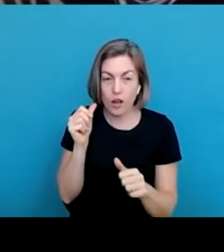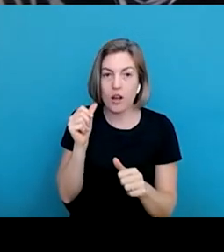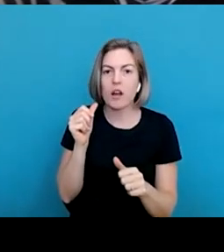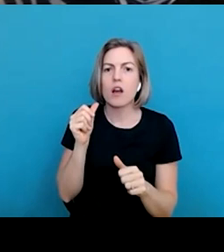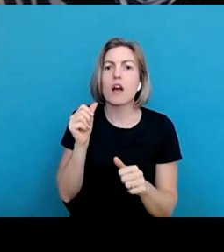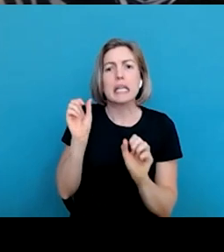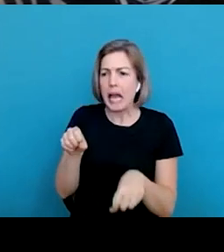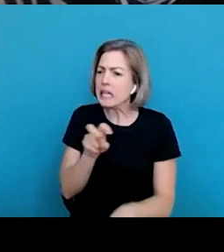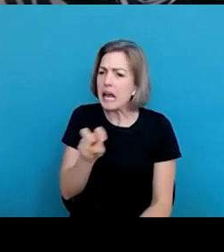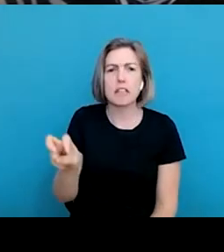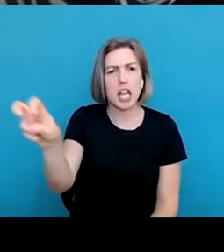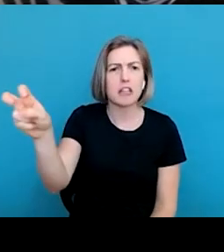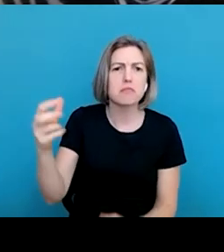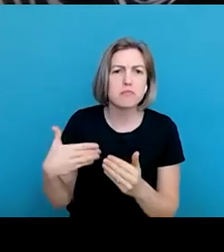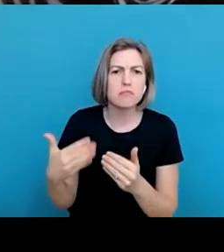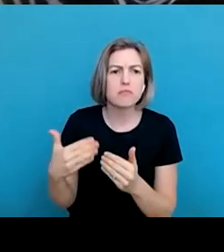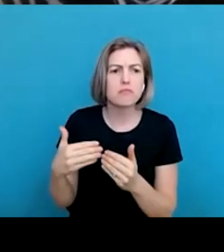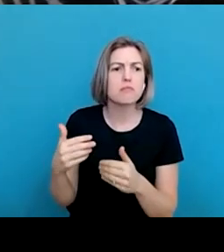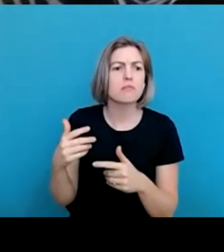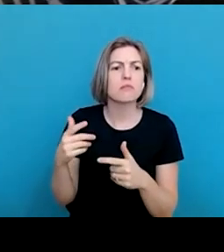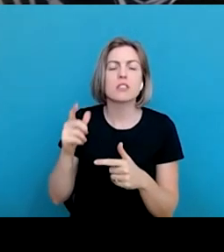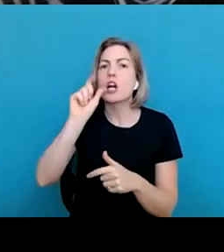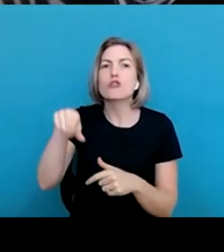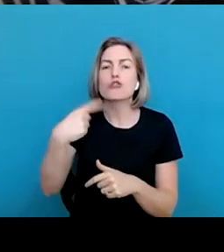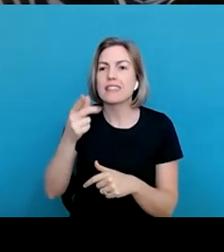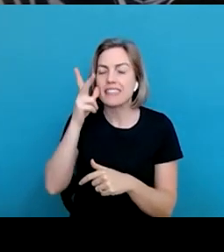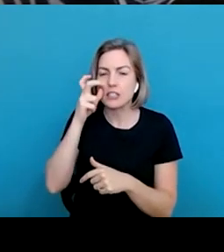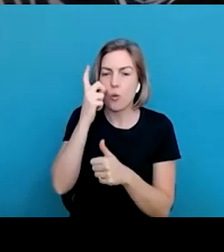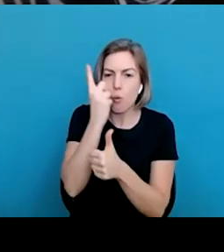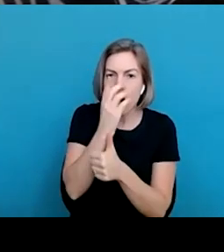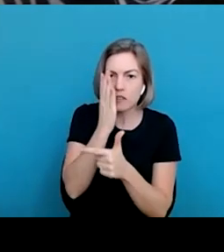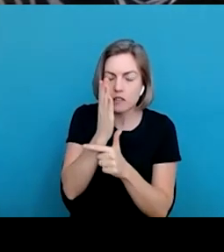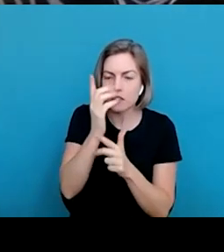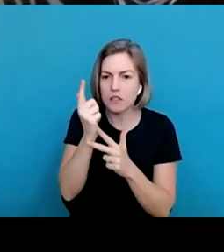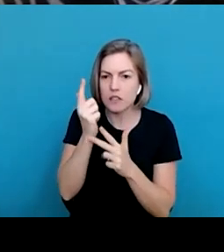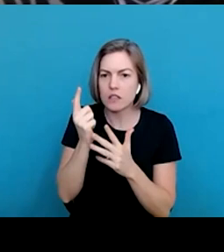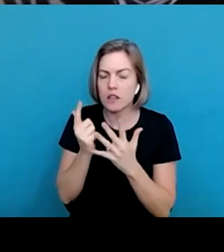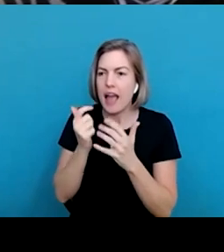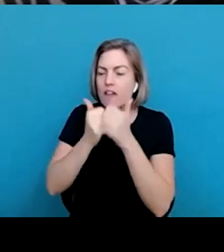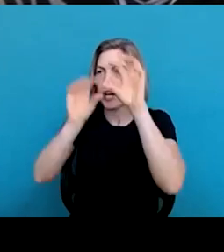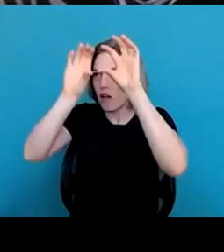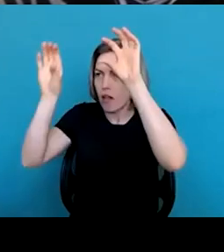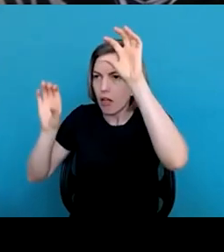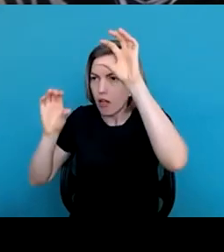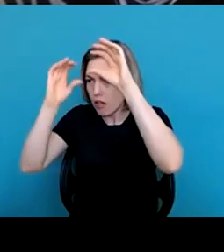You don't have to just listen through one thing at a time through every part of the web page. You can say okay, show me the headers.